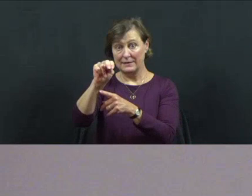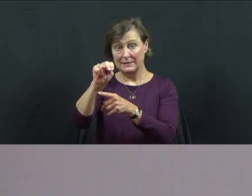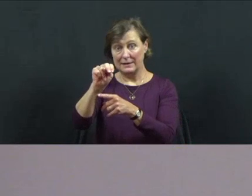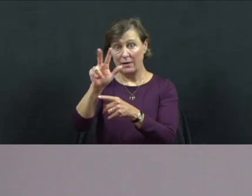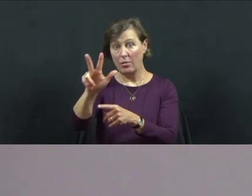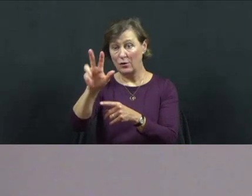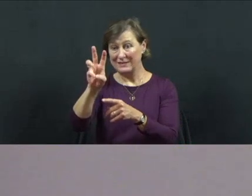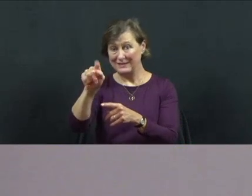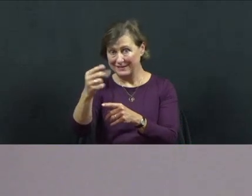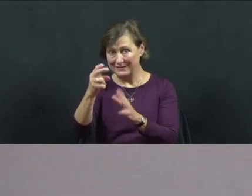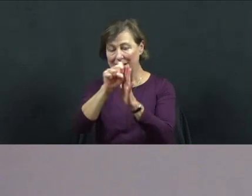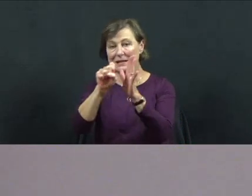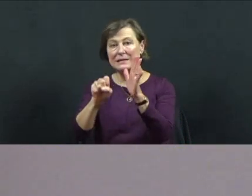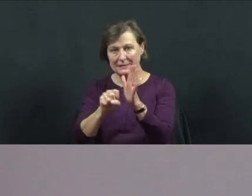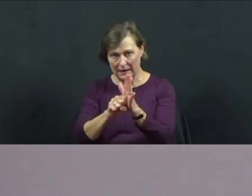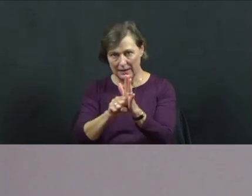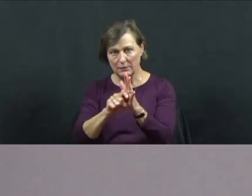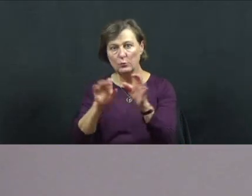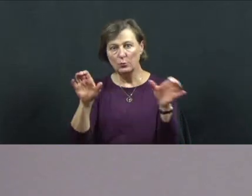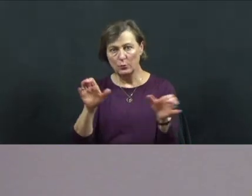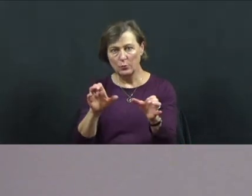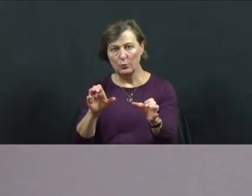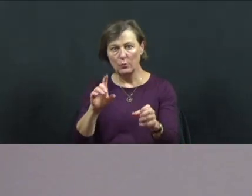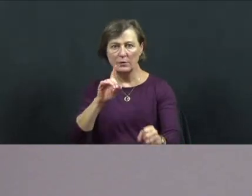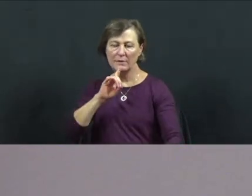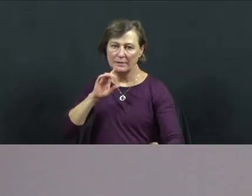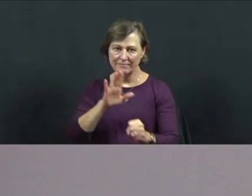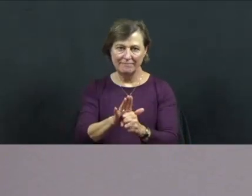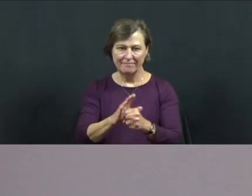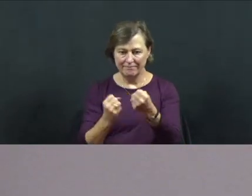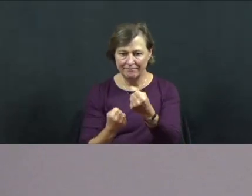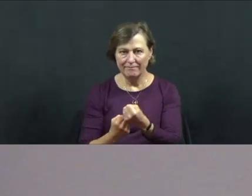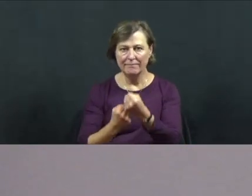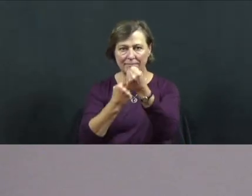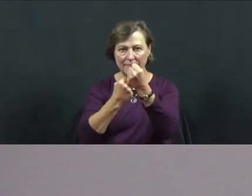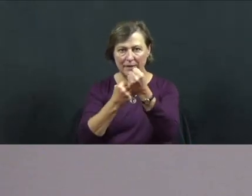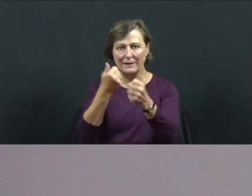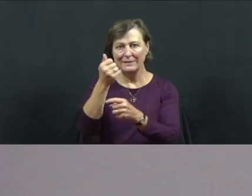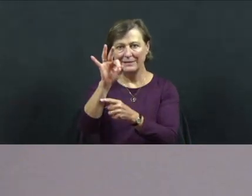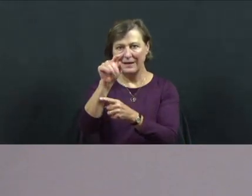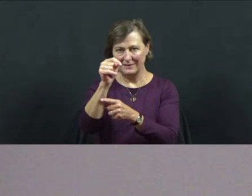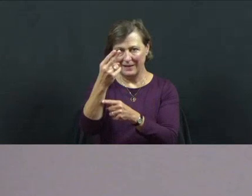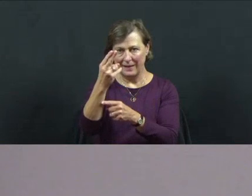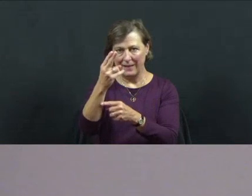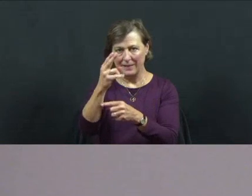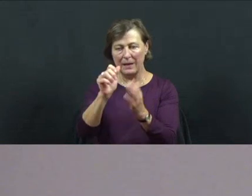ratified the 19th Amendment by one vote.